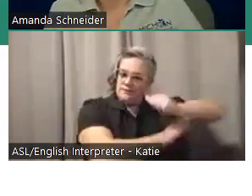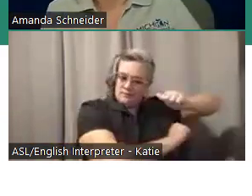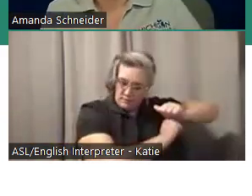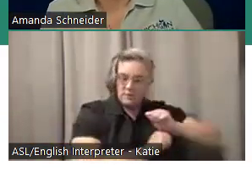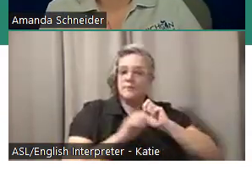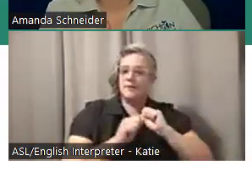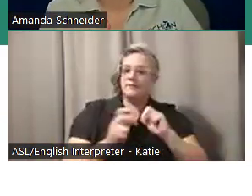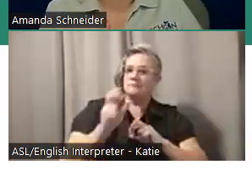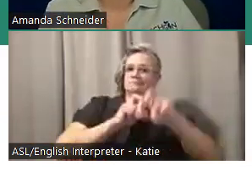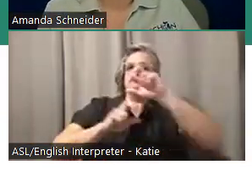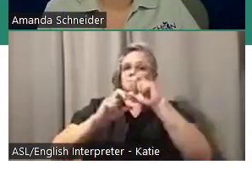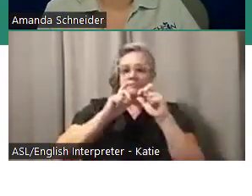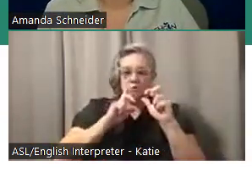to move the learning forward.